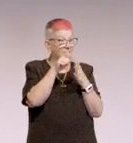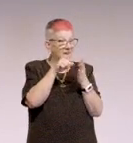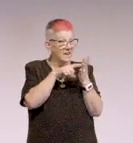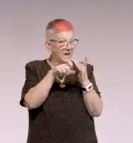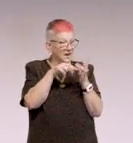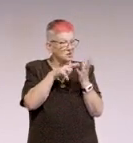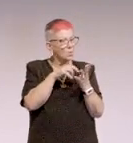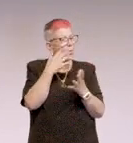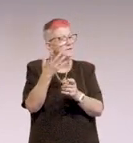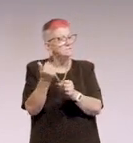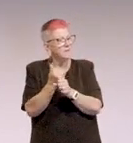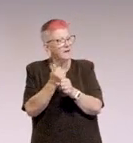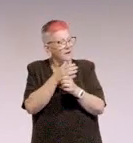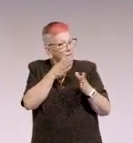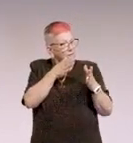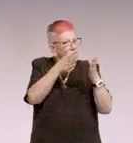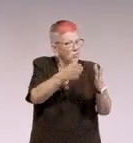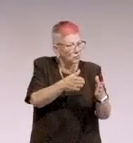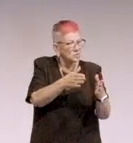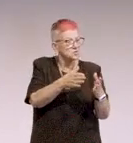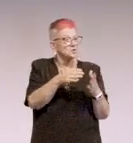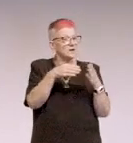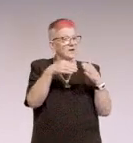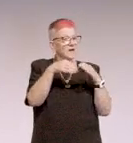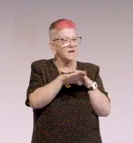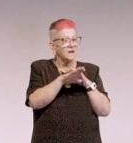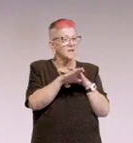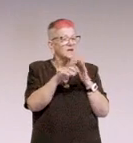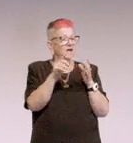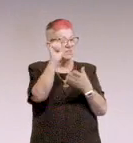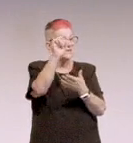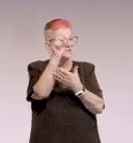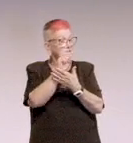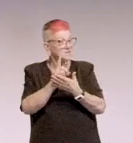make them a focus estate in a UX design, sometimes while delivering